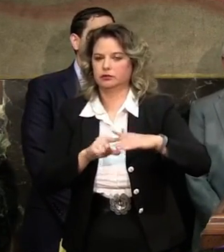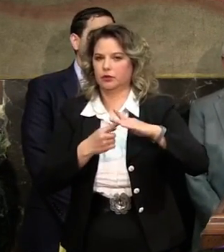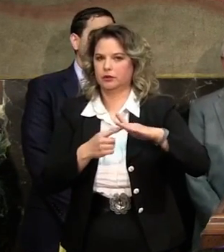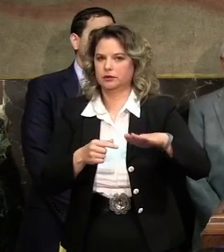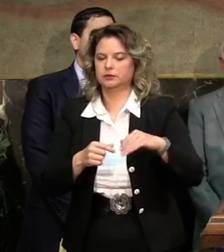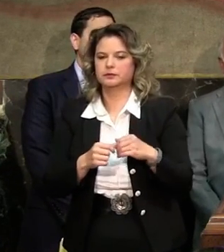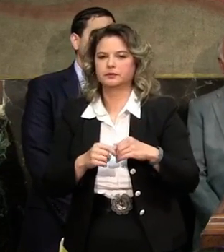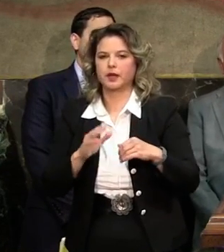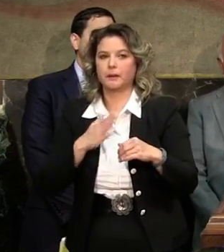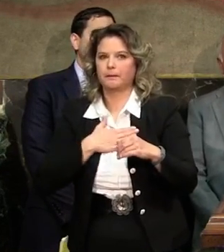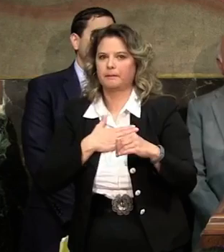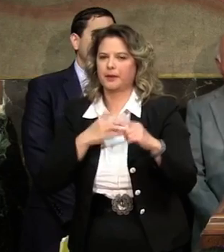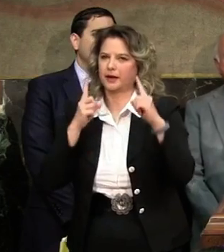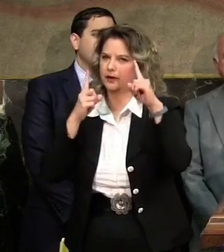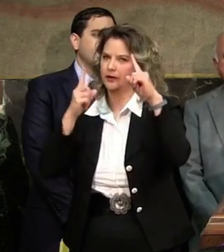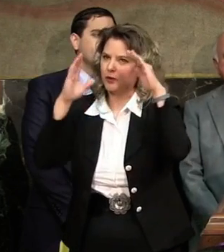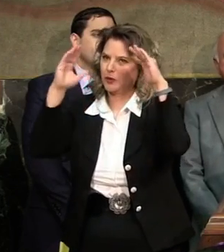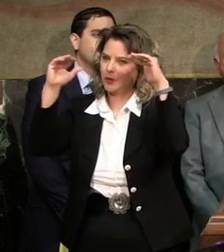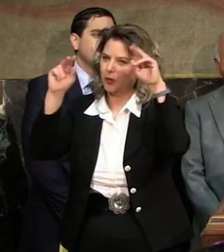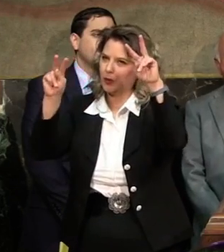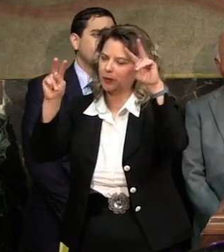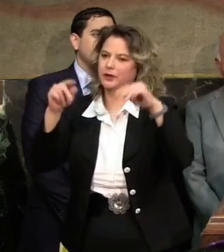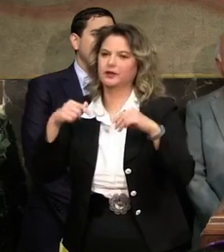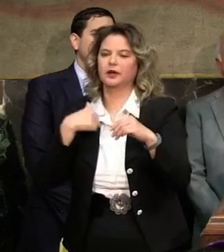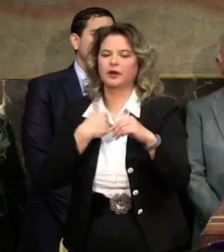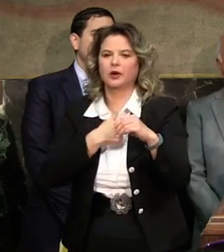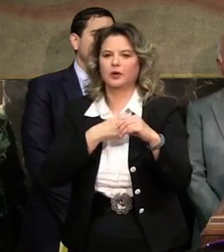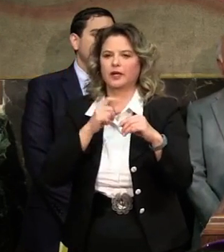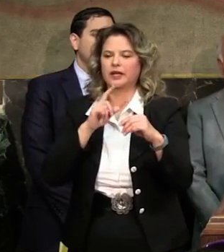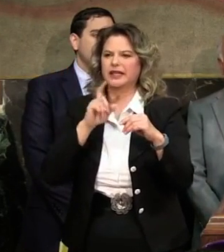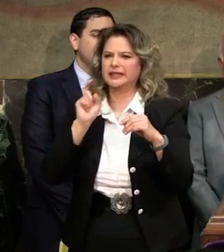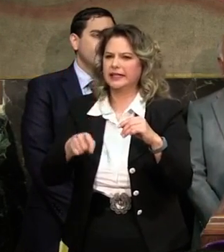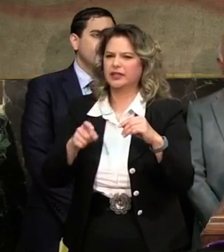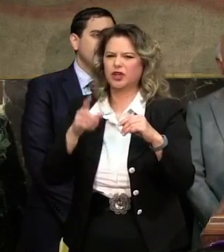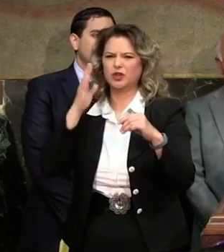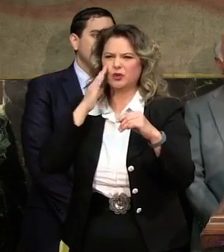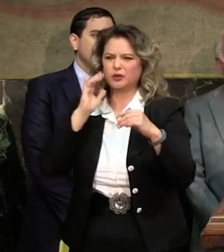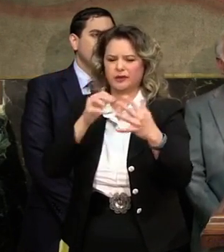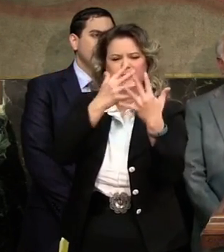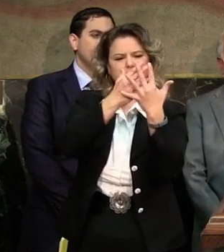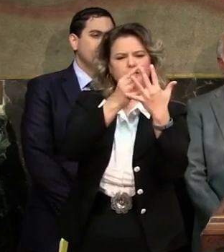great hope remains that we eliminate the revolving door of recidivism that